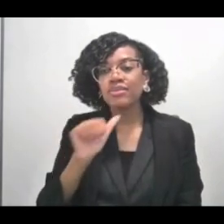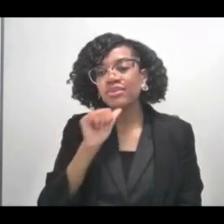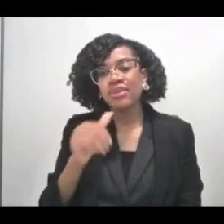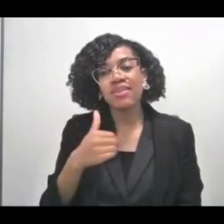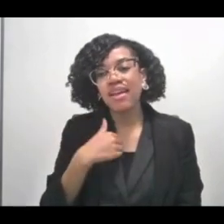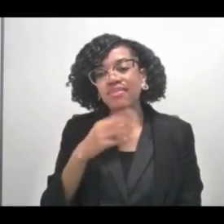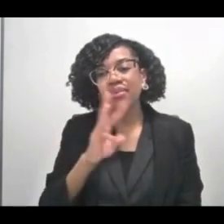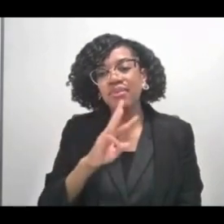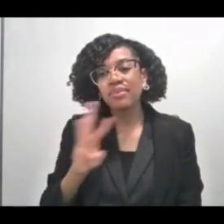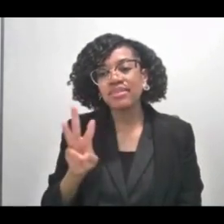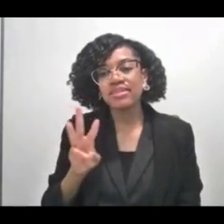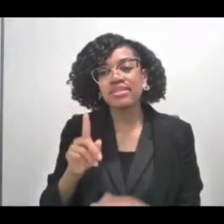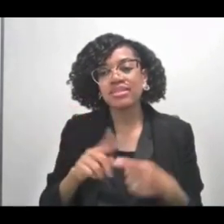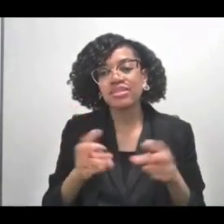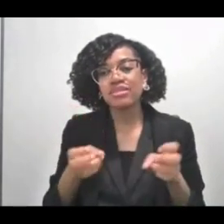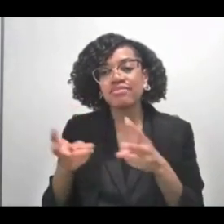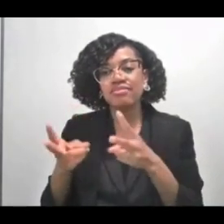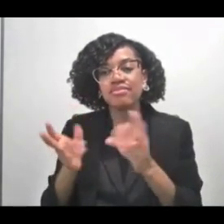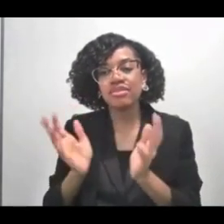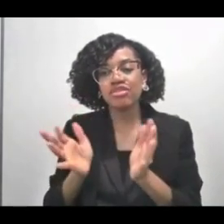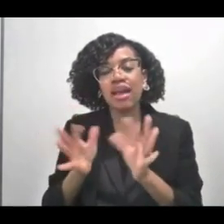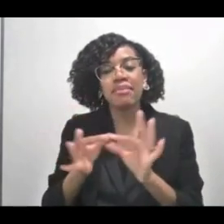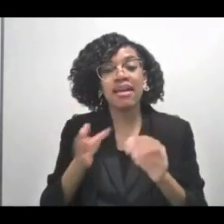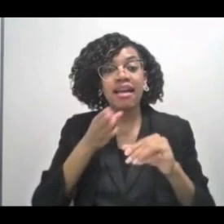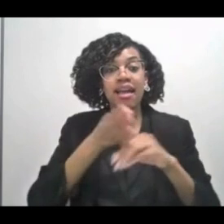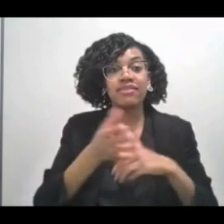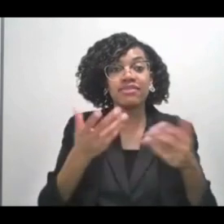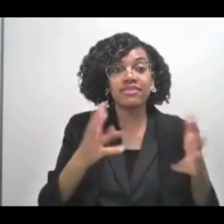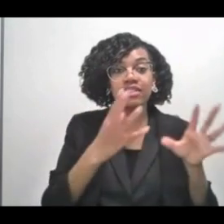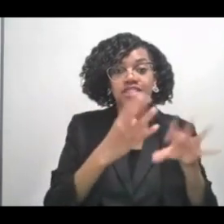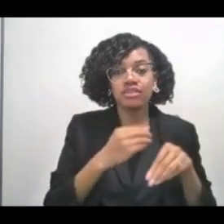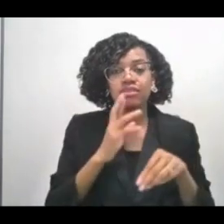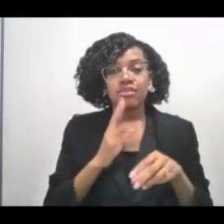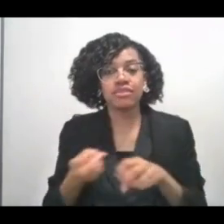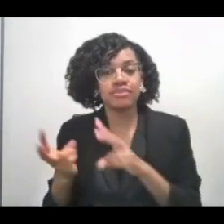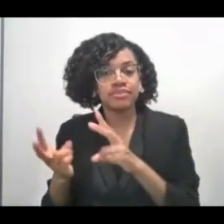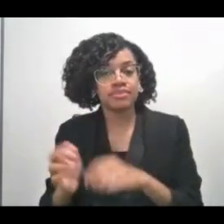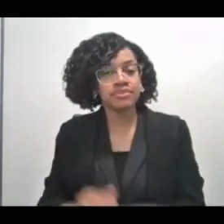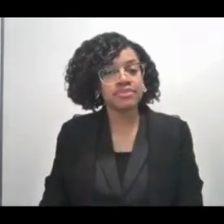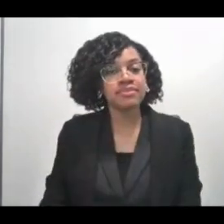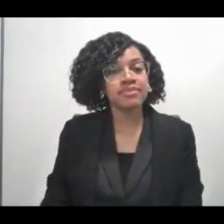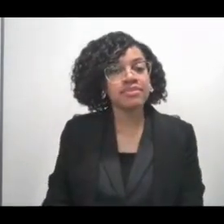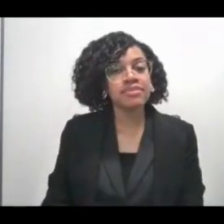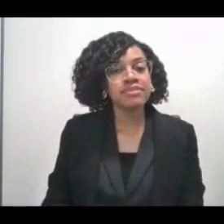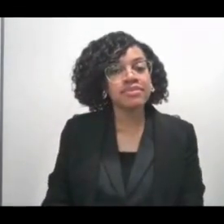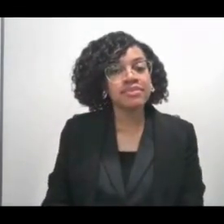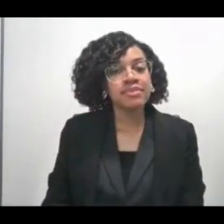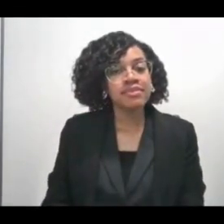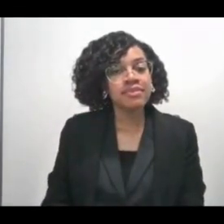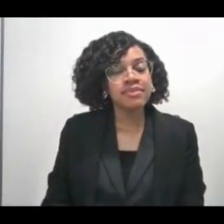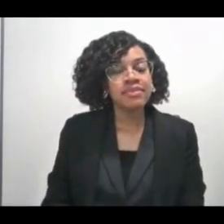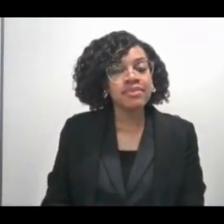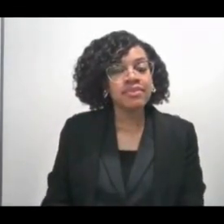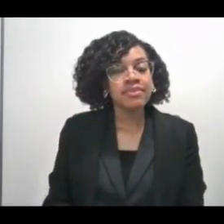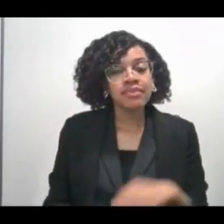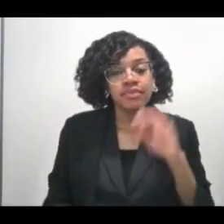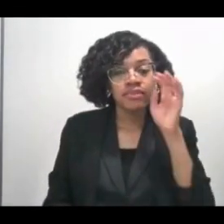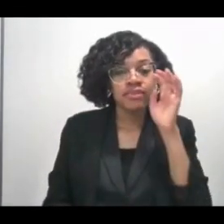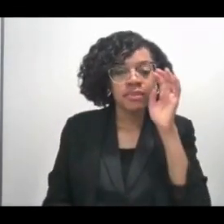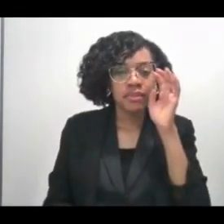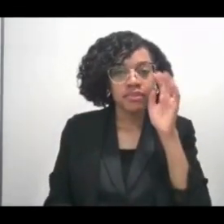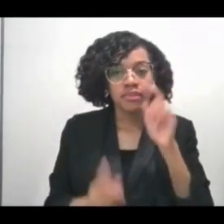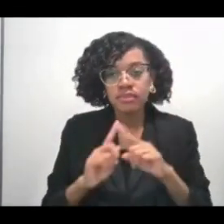have to do it after the talk here. But this, this link is